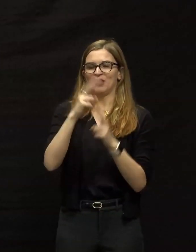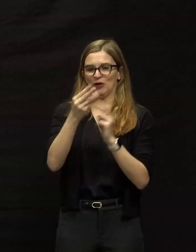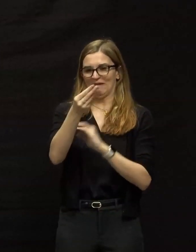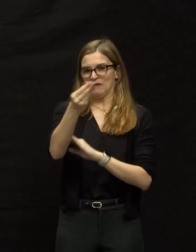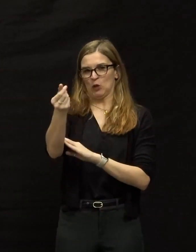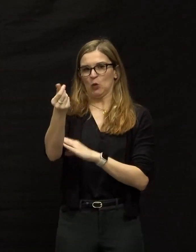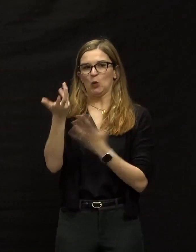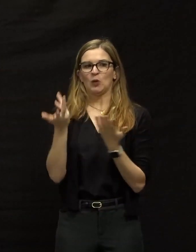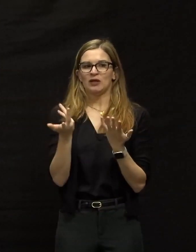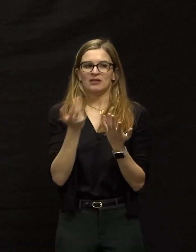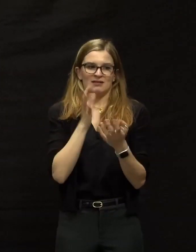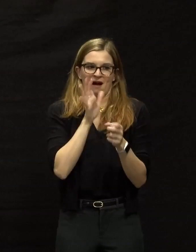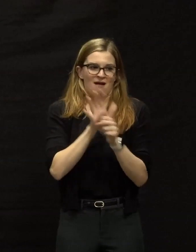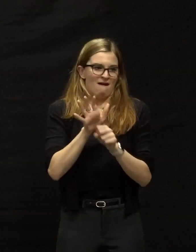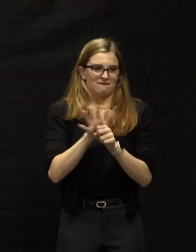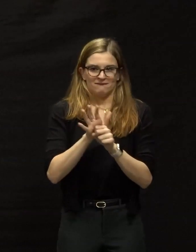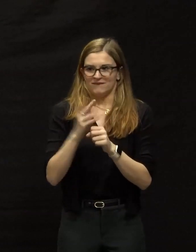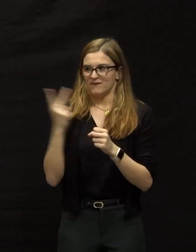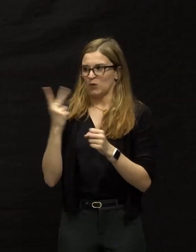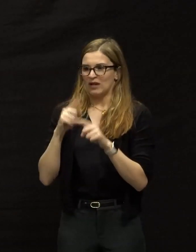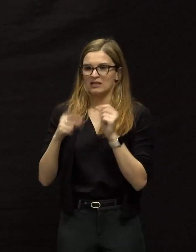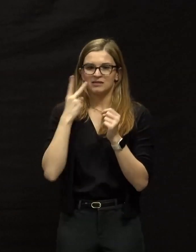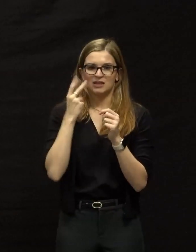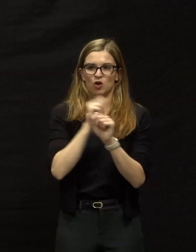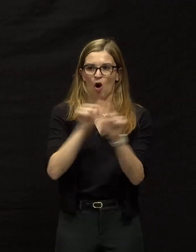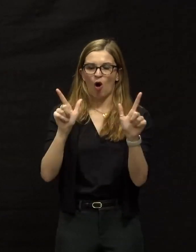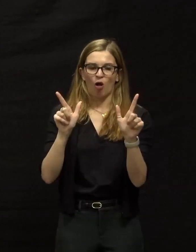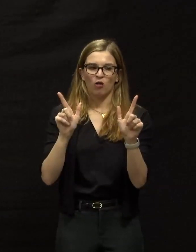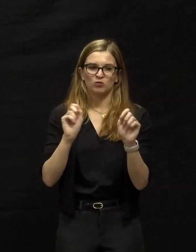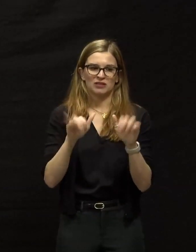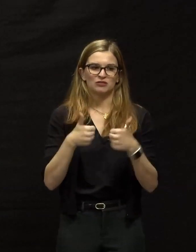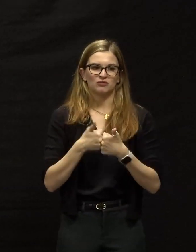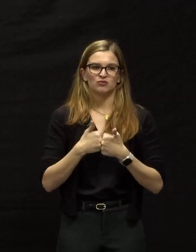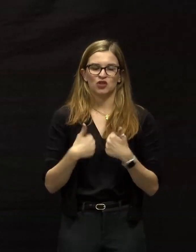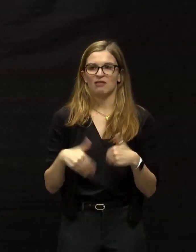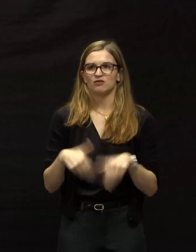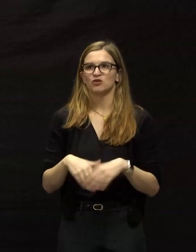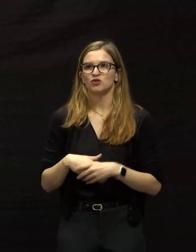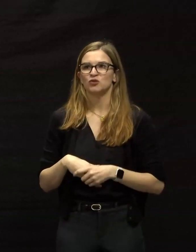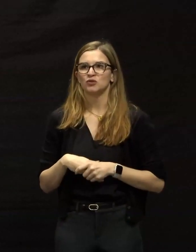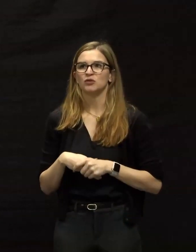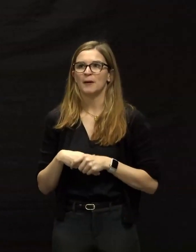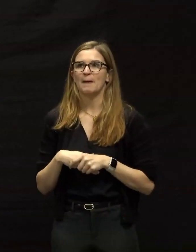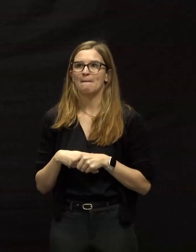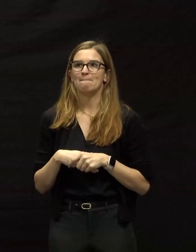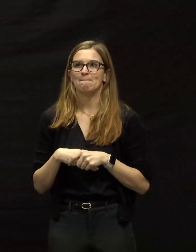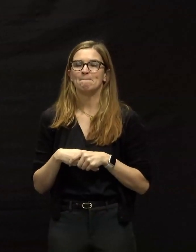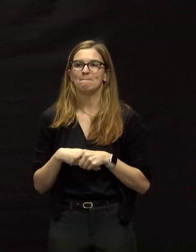there's so few out there that are fluent, we can't see all those kids out there.